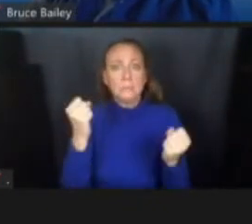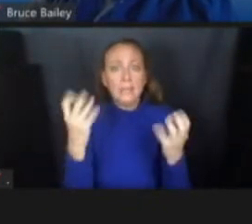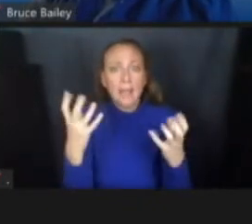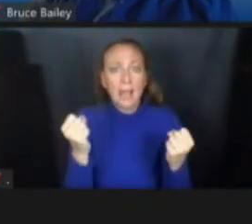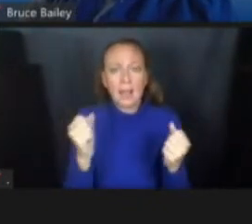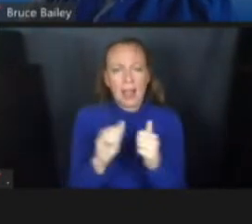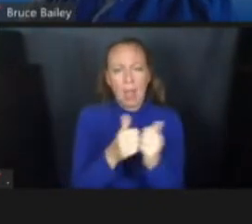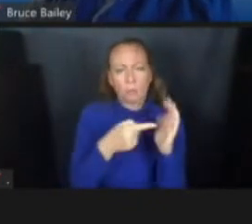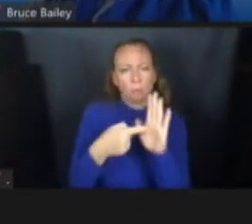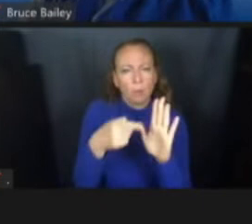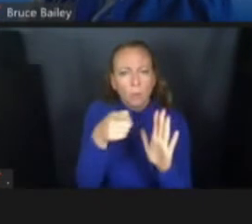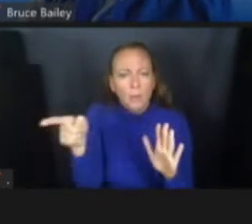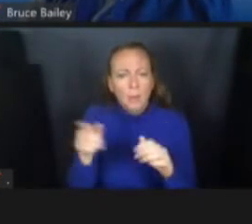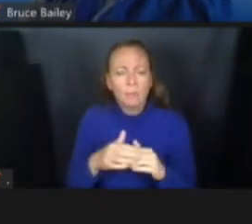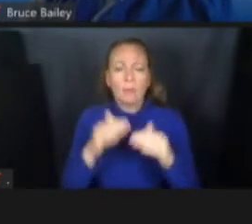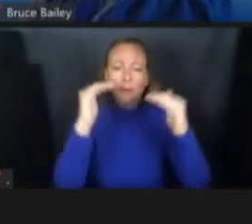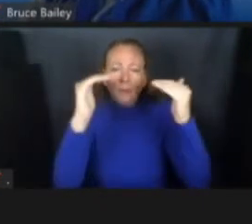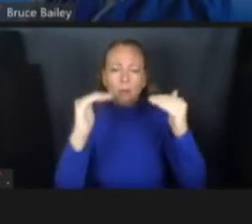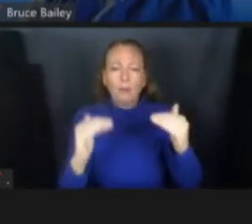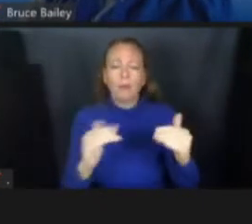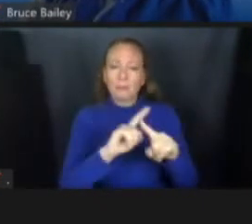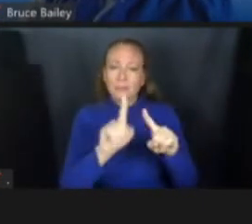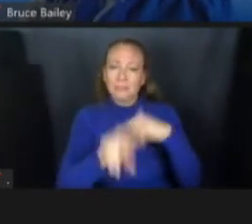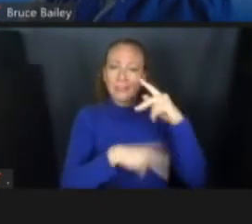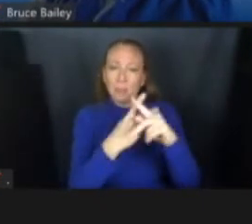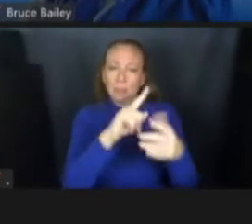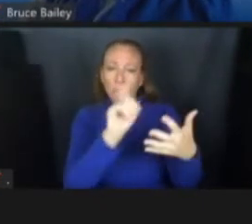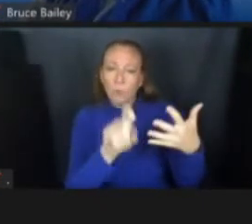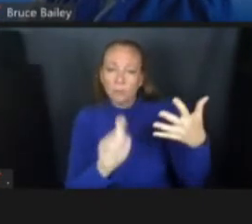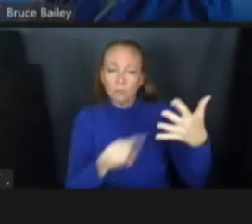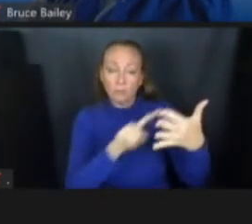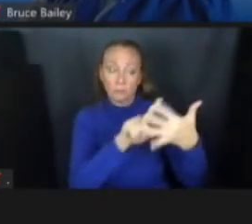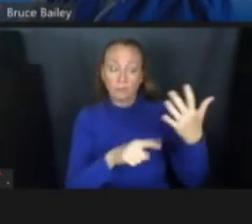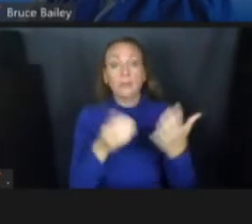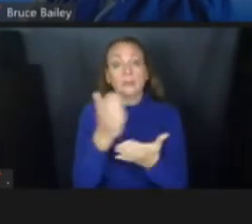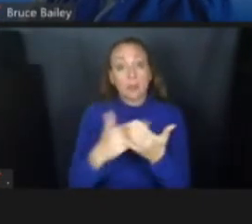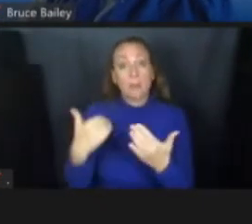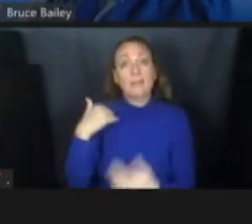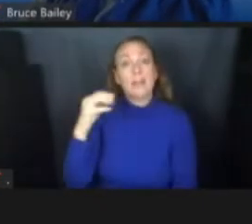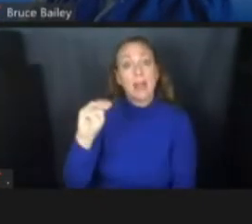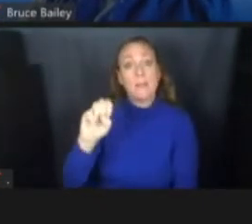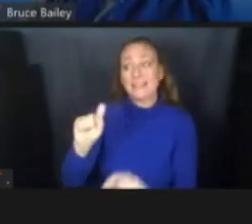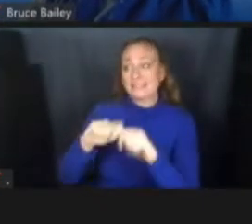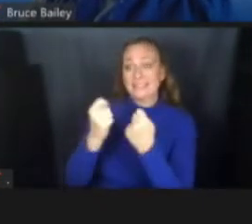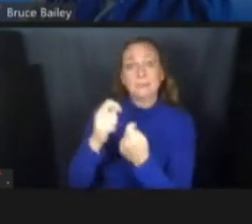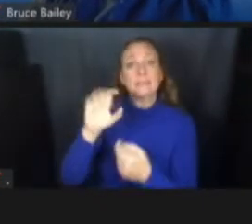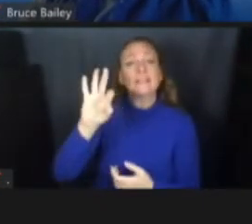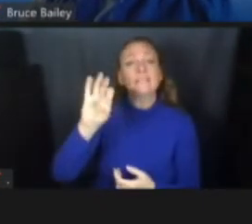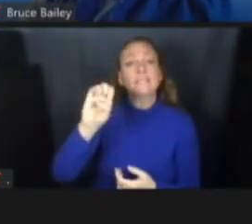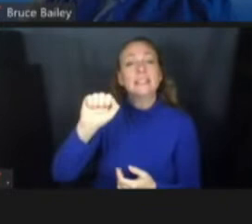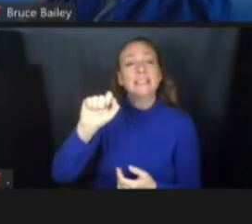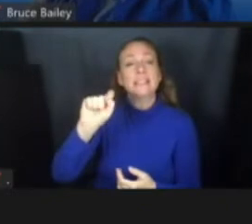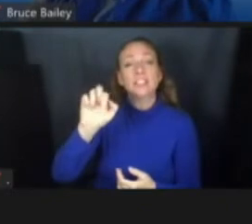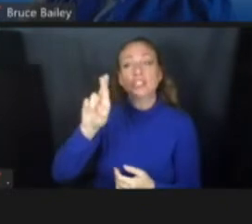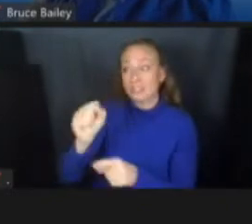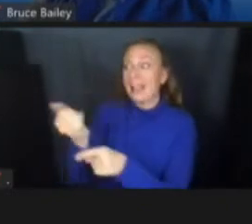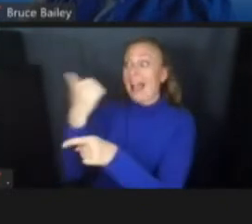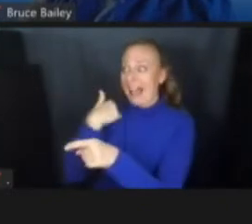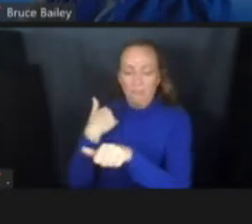Some seemed to have MS Teams features that others didn't. So many questions, not enough answers.